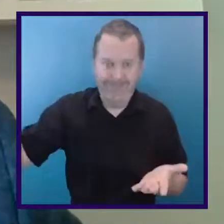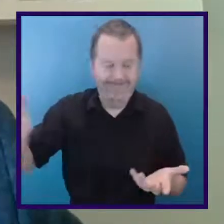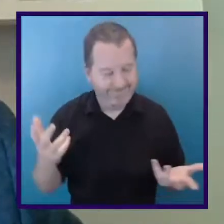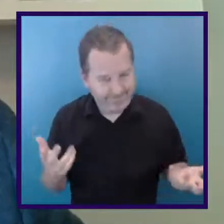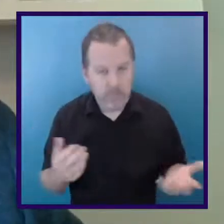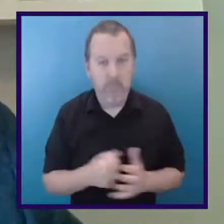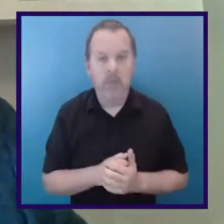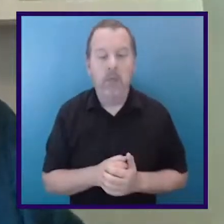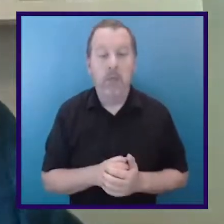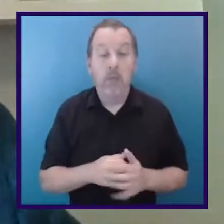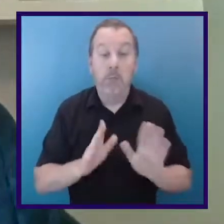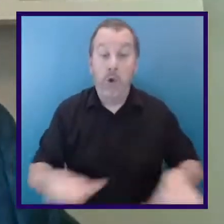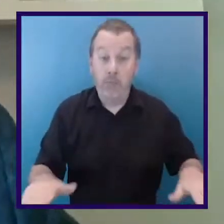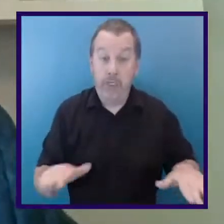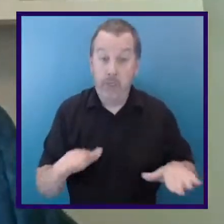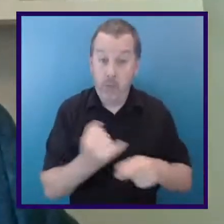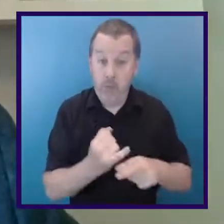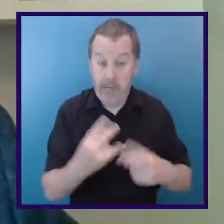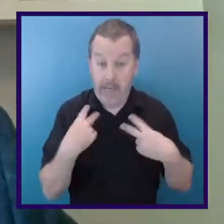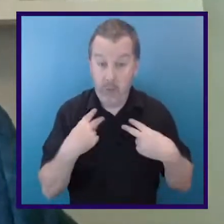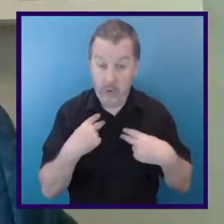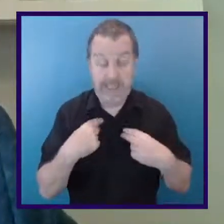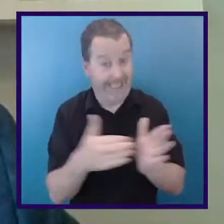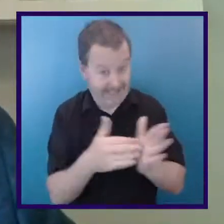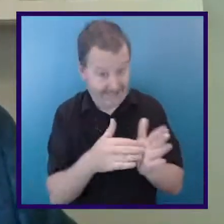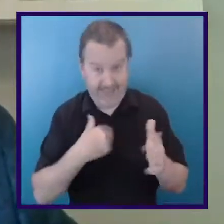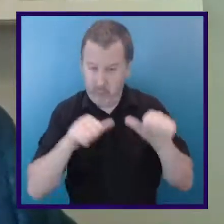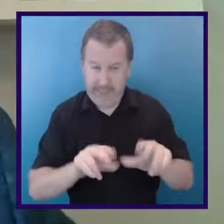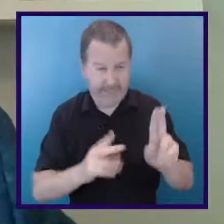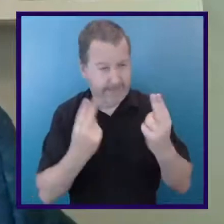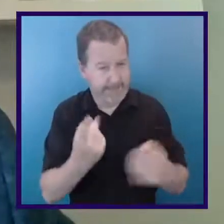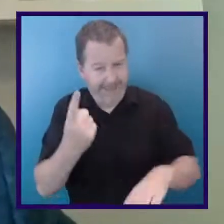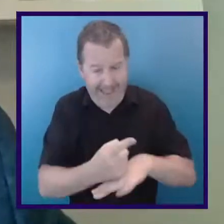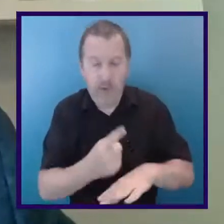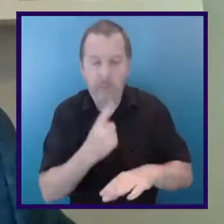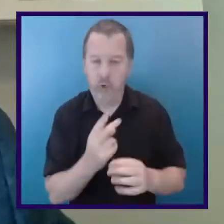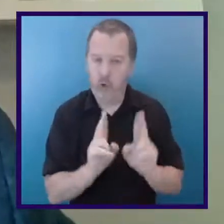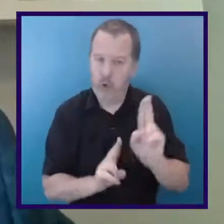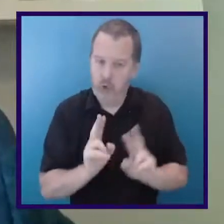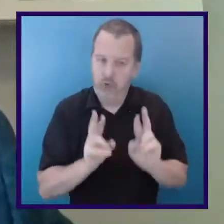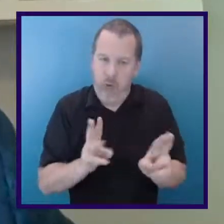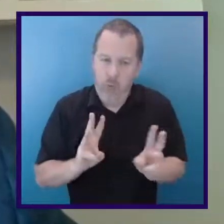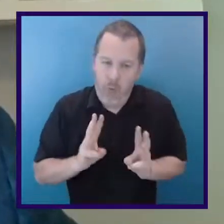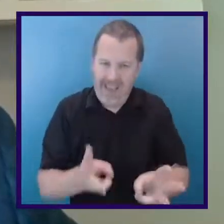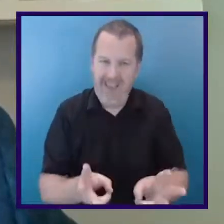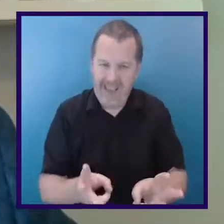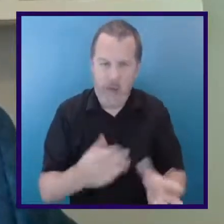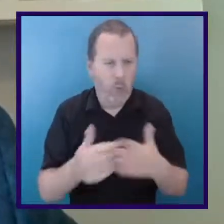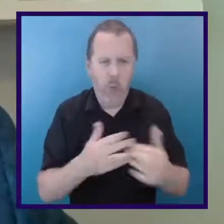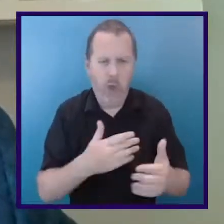In building up primary languages, I’m the first person to say yes we do need to have them, but if we are going to have them we need to do this properly, and we need to look